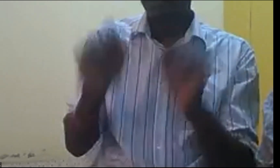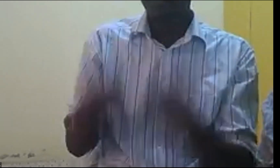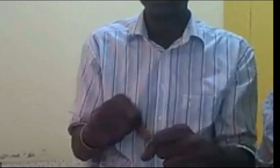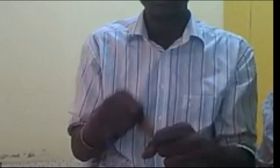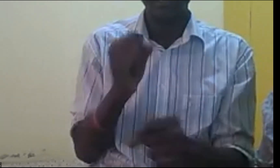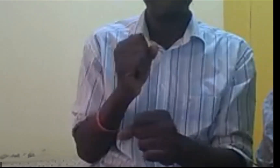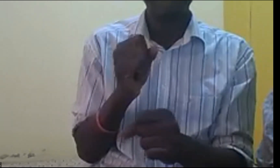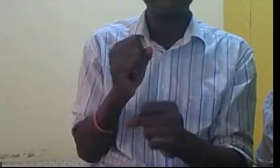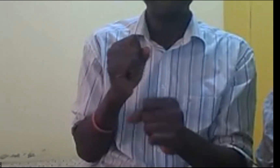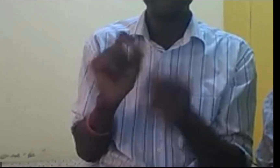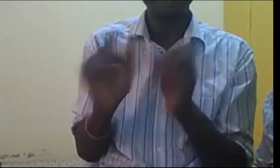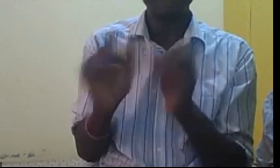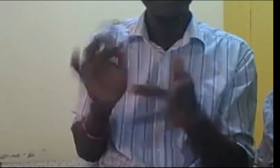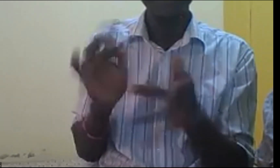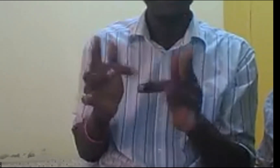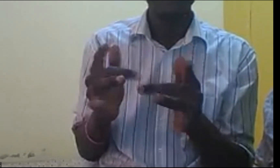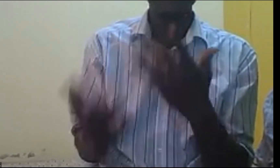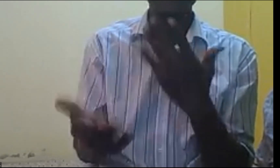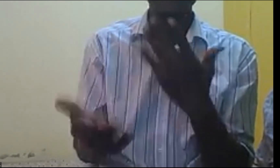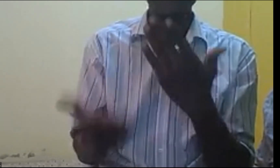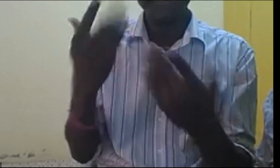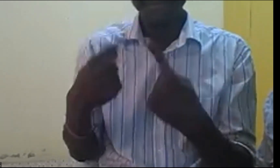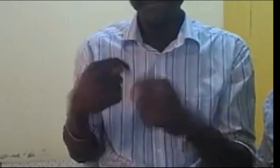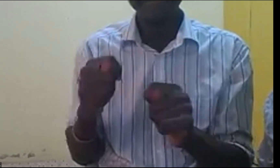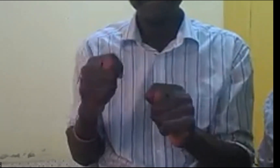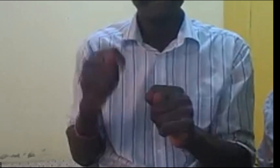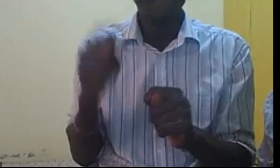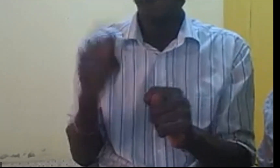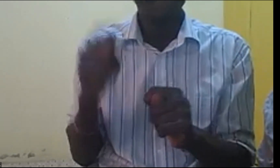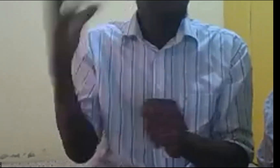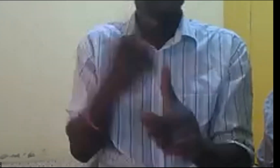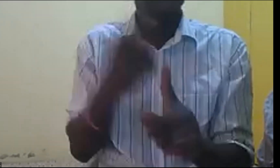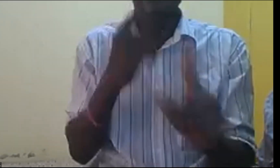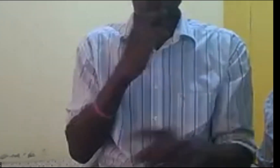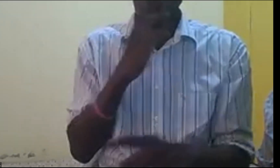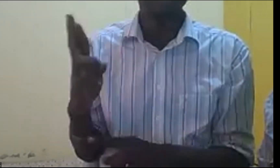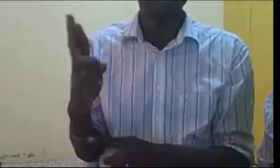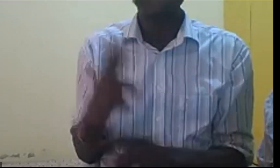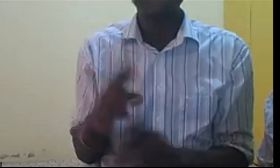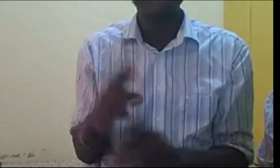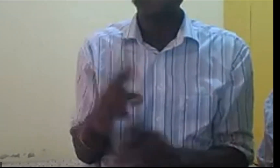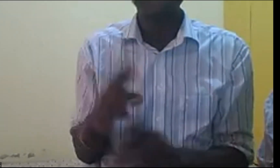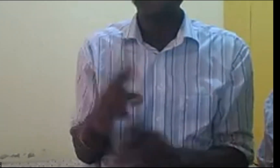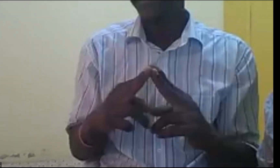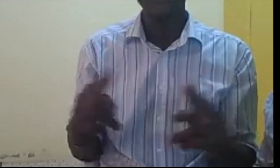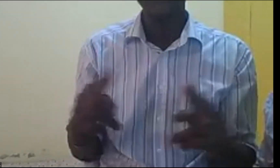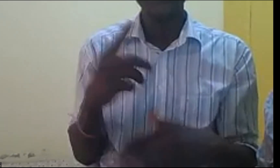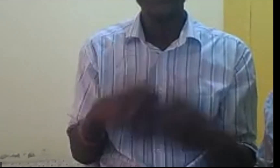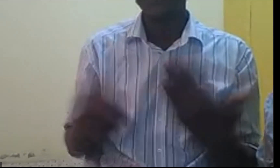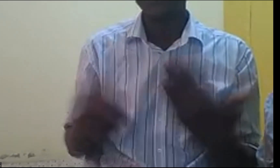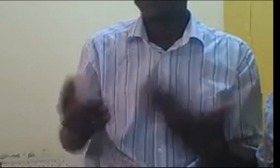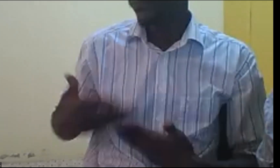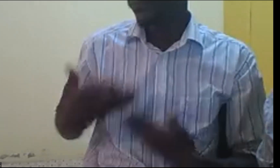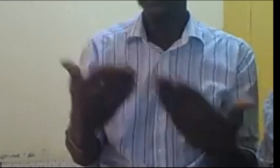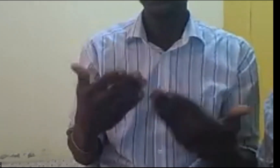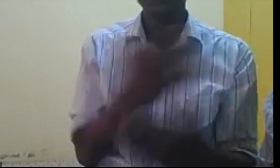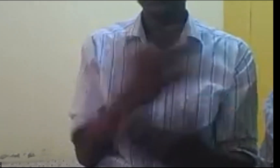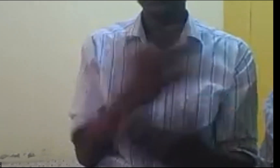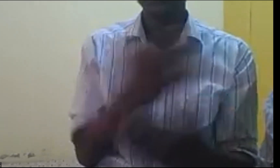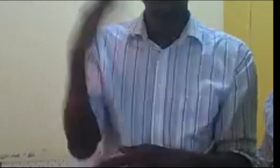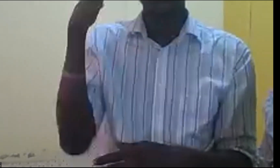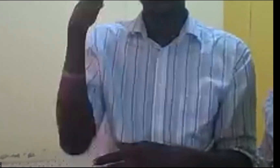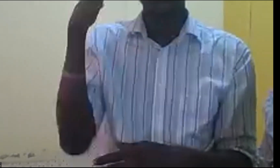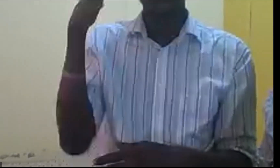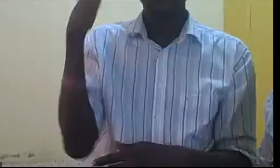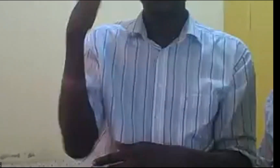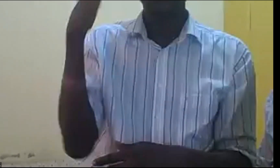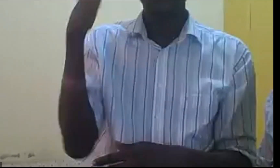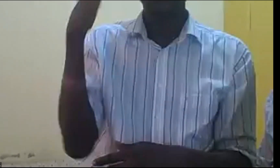lips to the idea of inclusion that it's not just a good intention that stays in our heads, but it's something that is reflected in our everyday work.